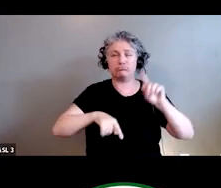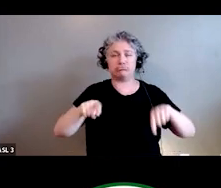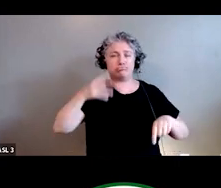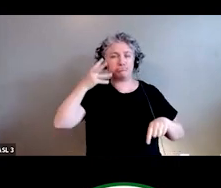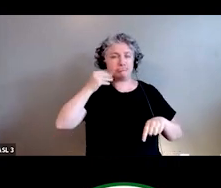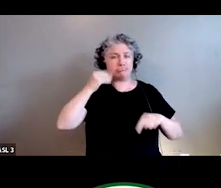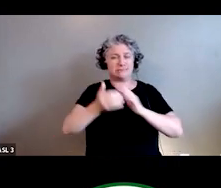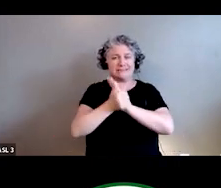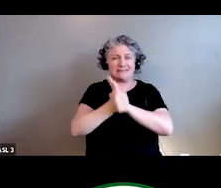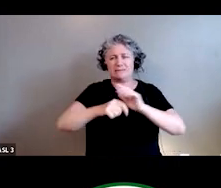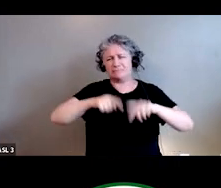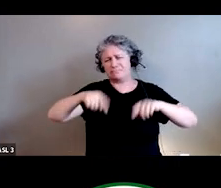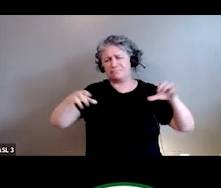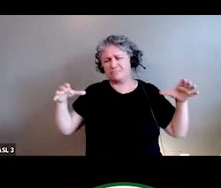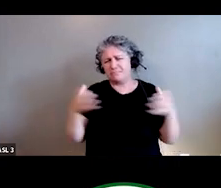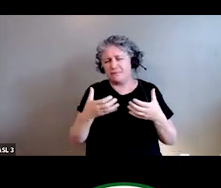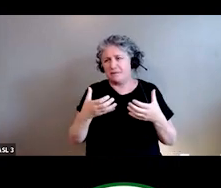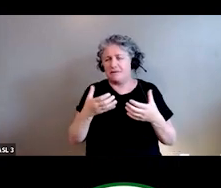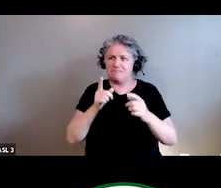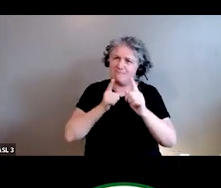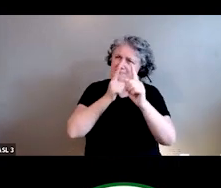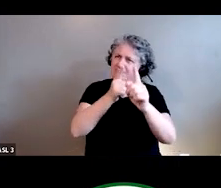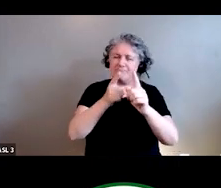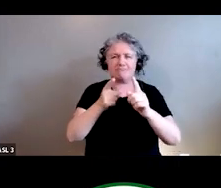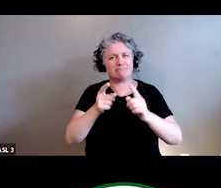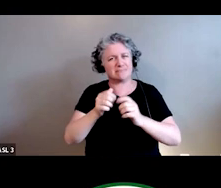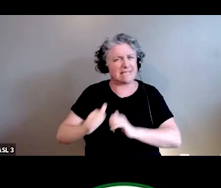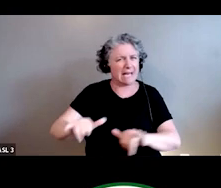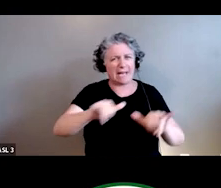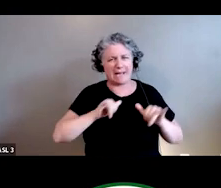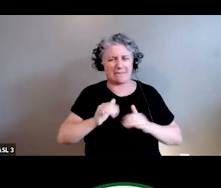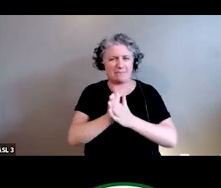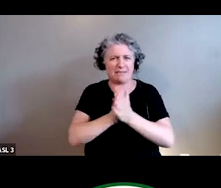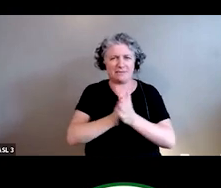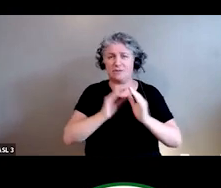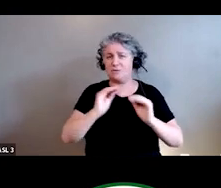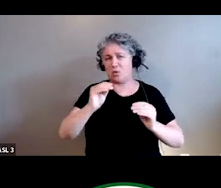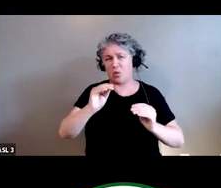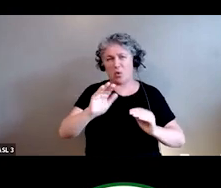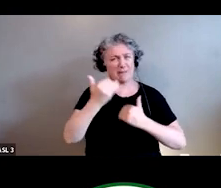And then no limits attitude to make what seem impossible possible. The message being here